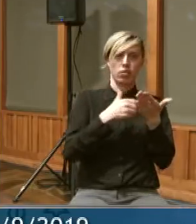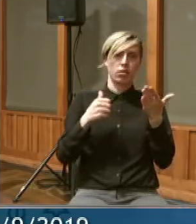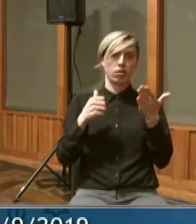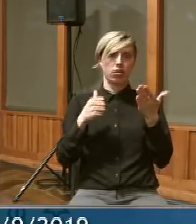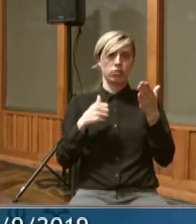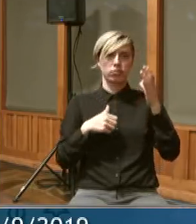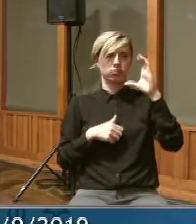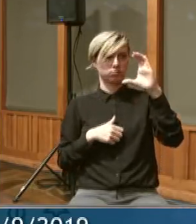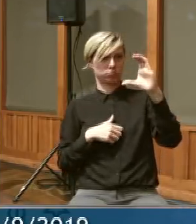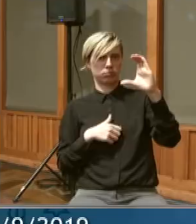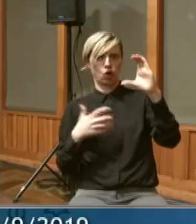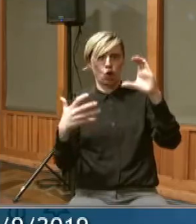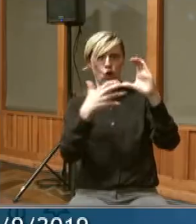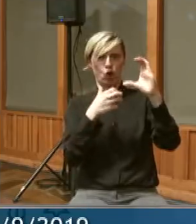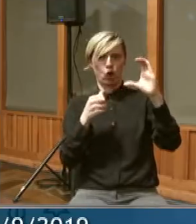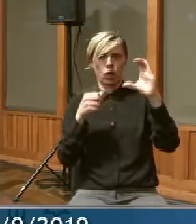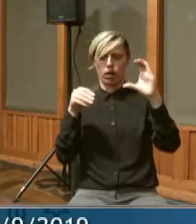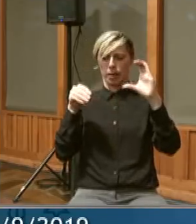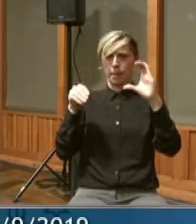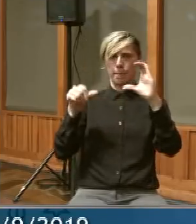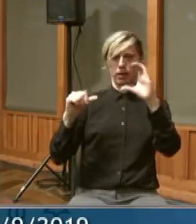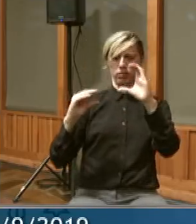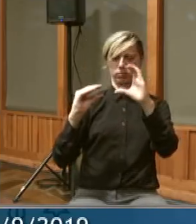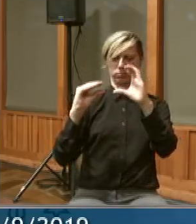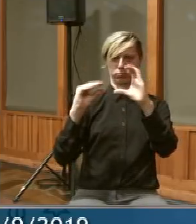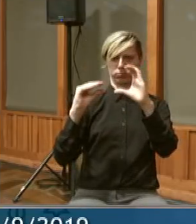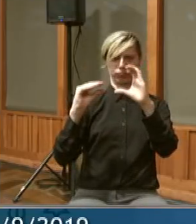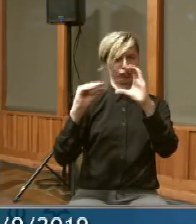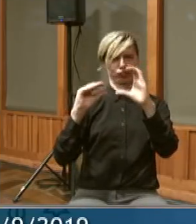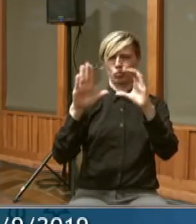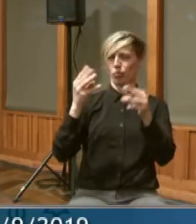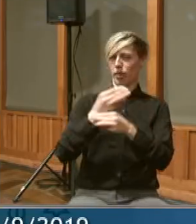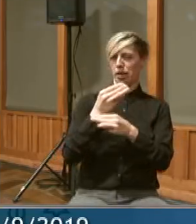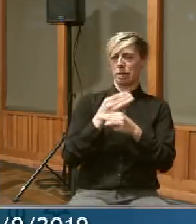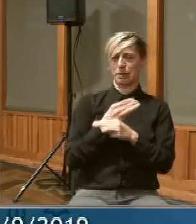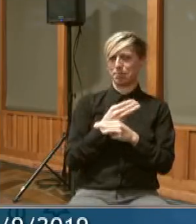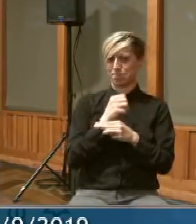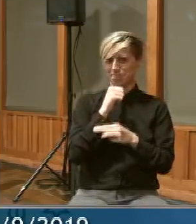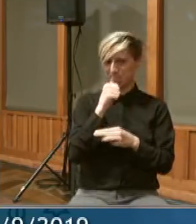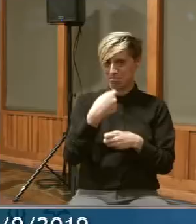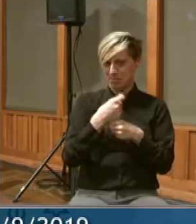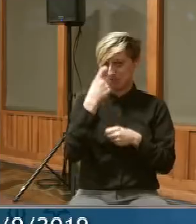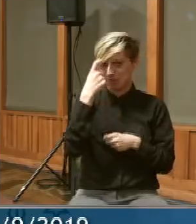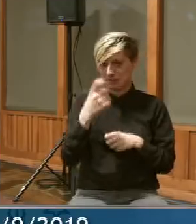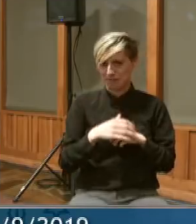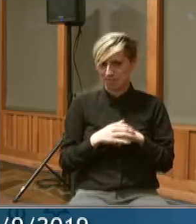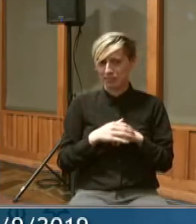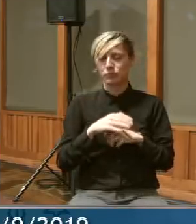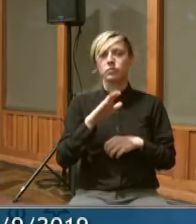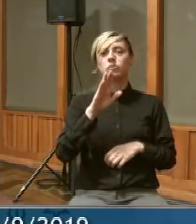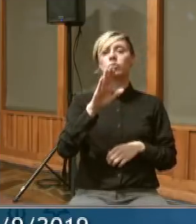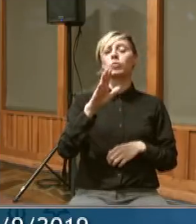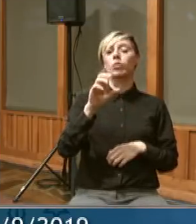AT THE EXPENSIVE 8250 IN REVENUE.